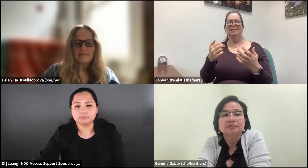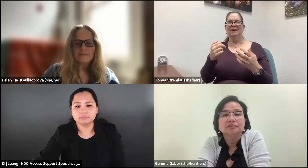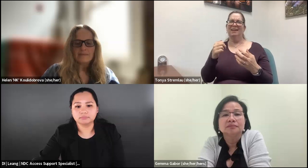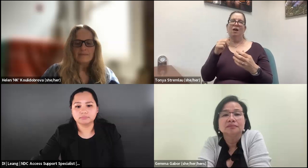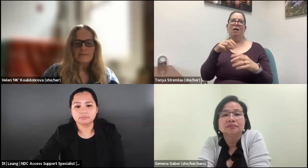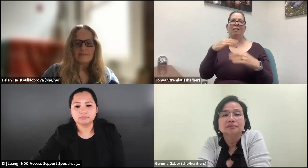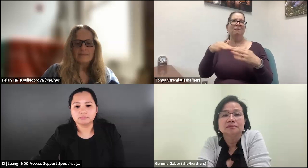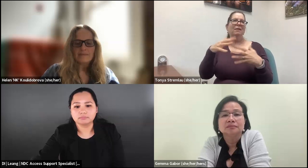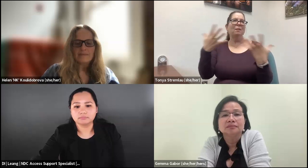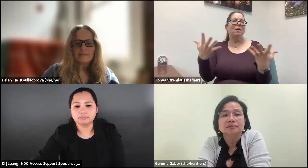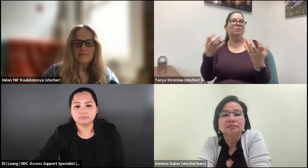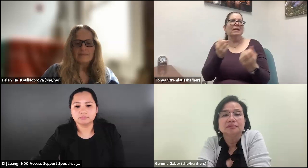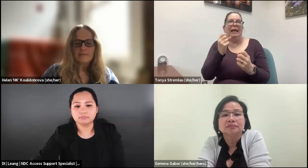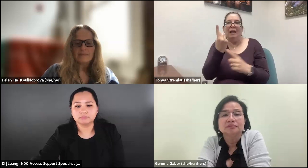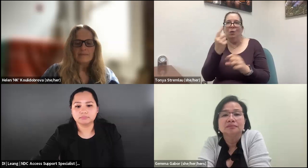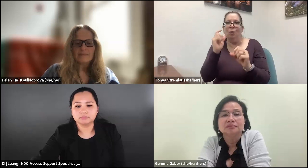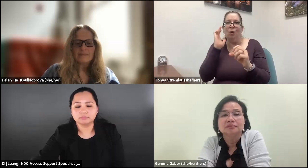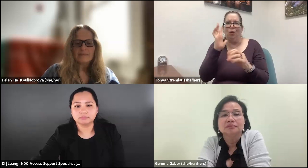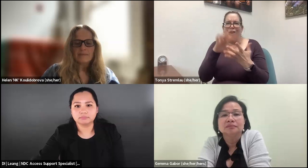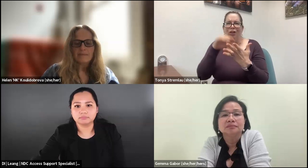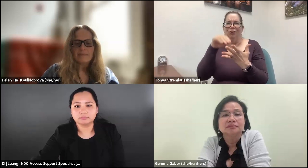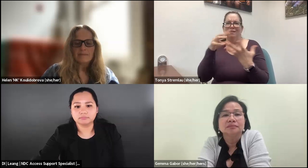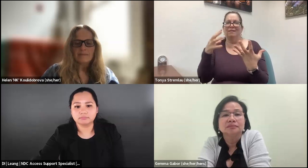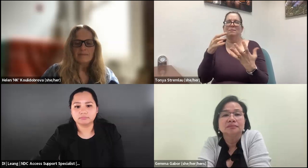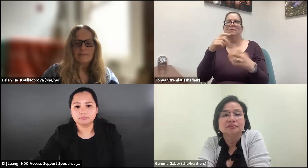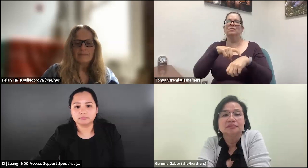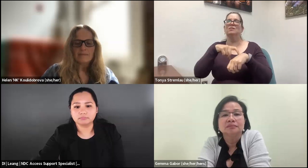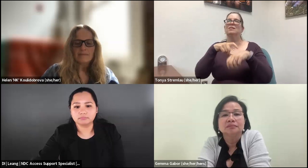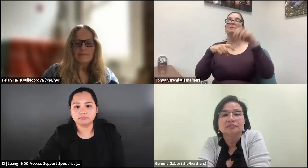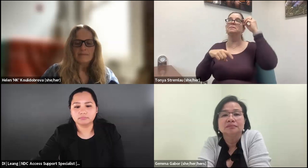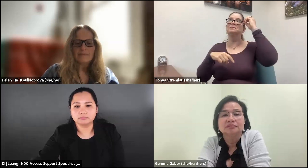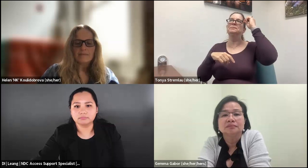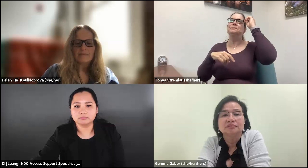it could be eight weeks or just a shorter number of months.